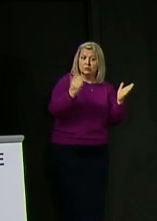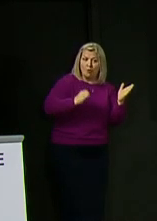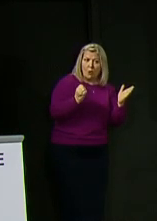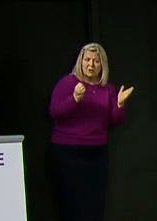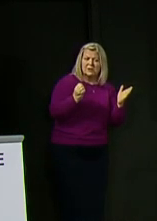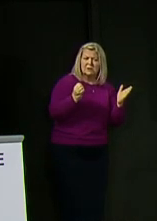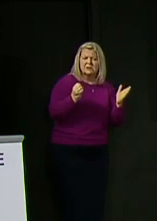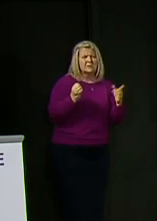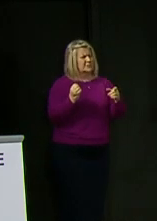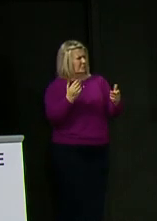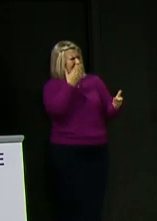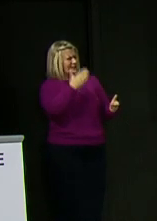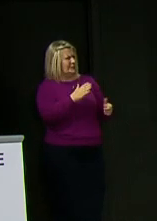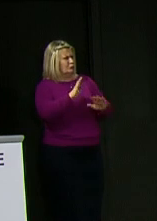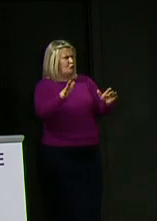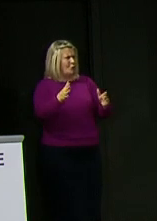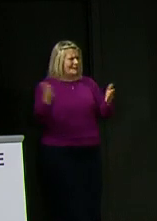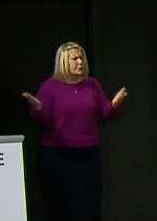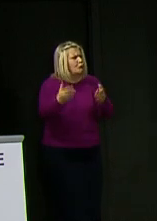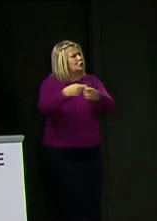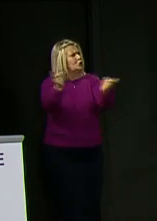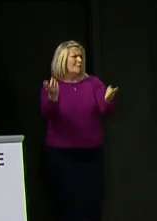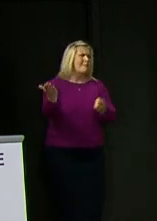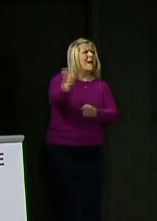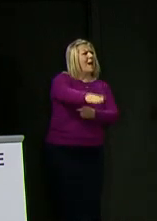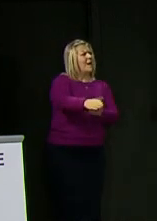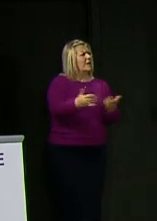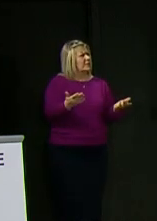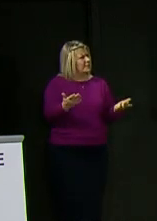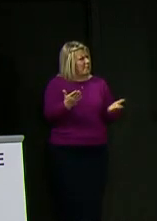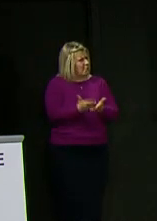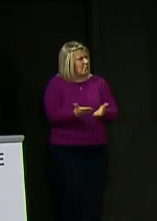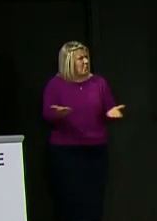not compelling manufacturers and construction firms that are not carrying out essential